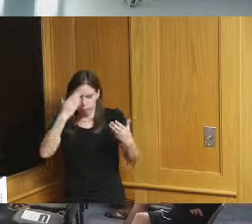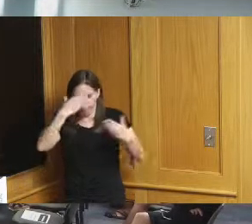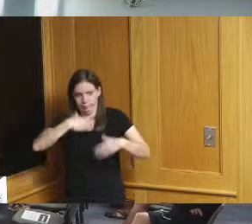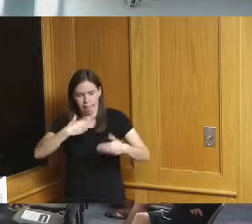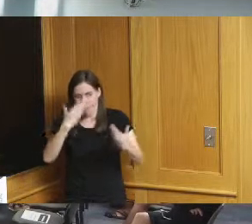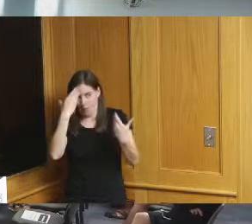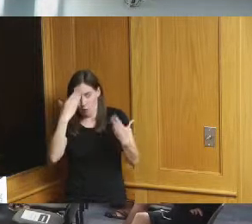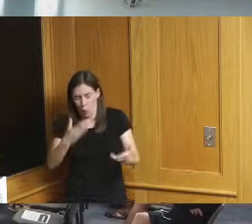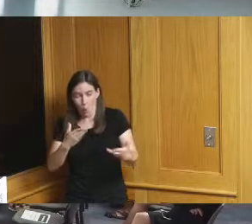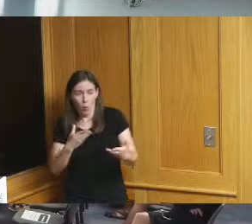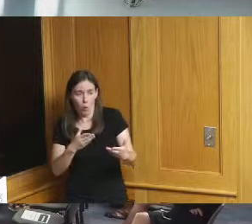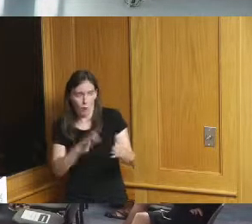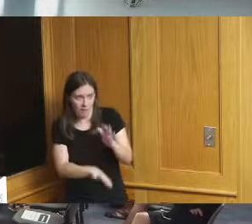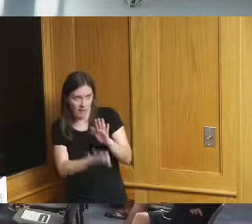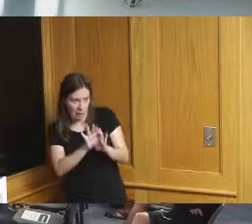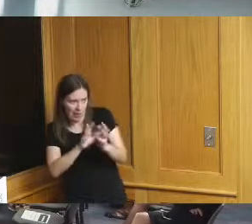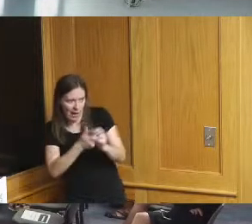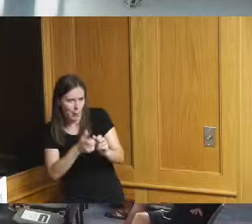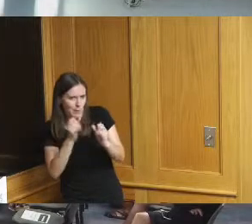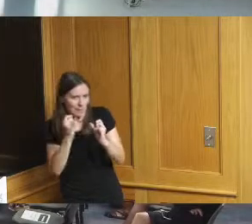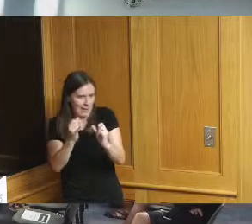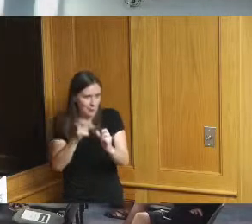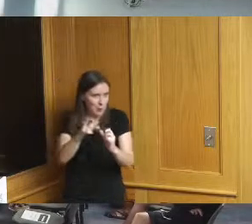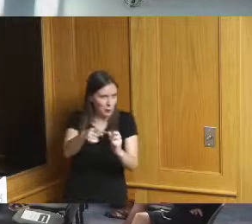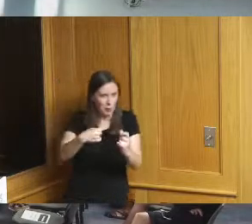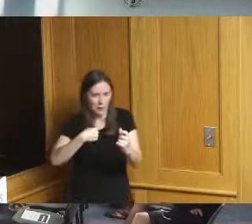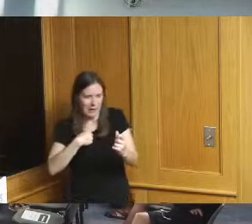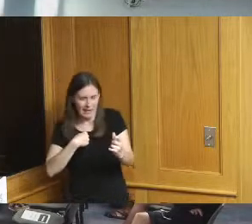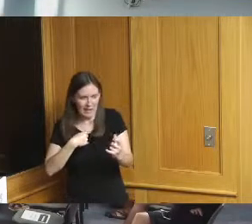the same way you found out the same way i found out the same way all of us found out